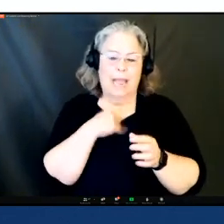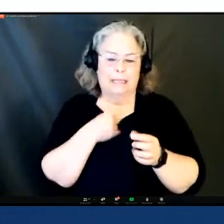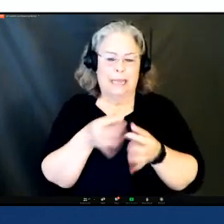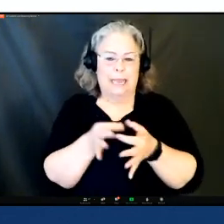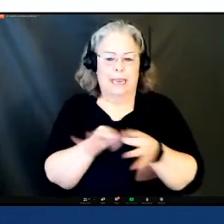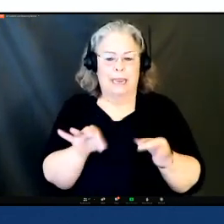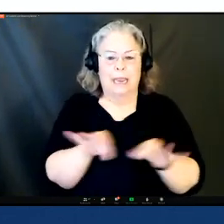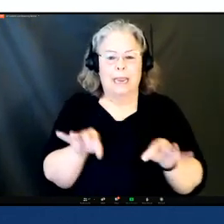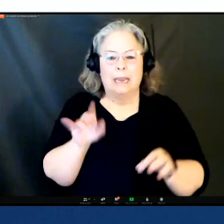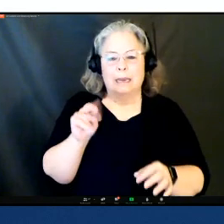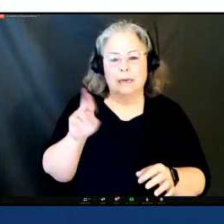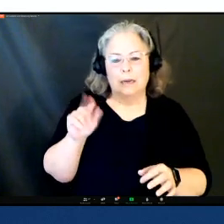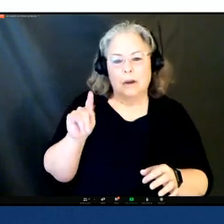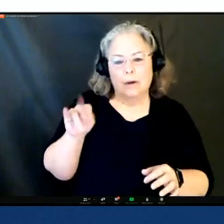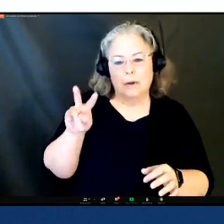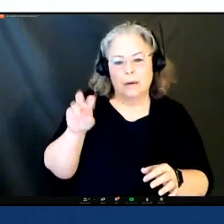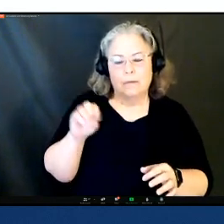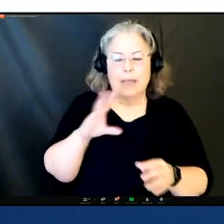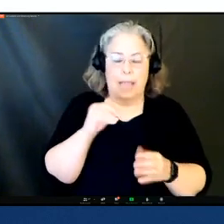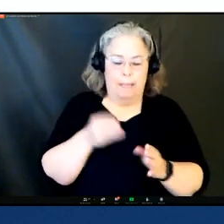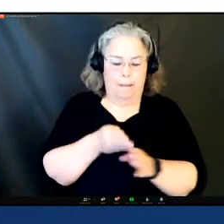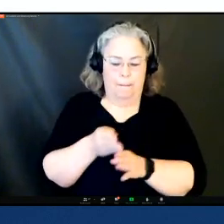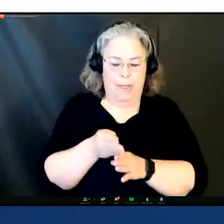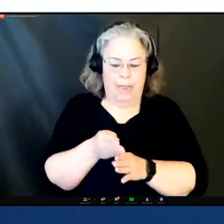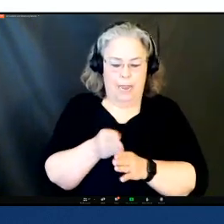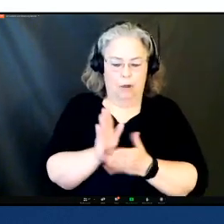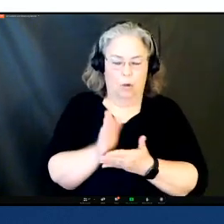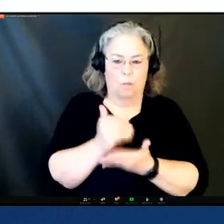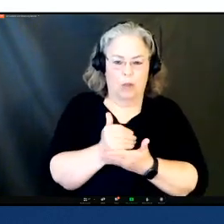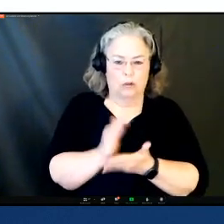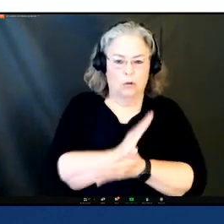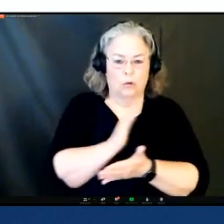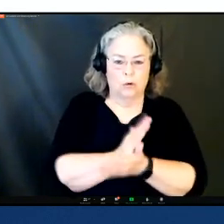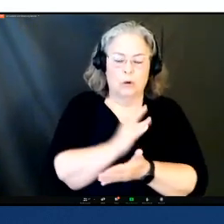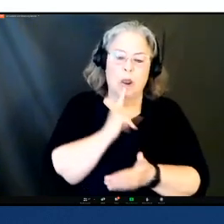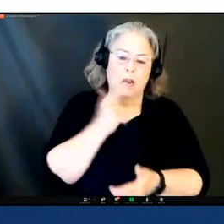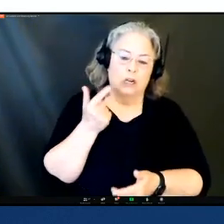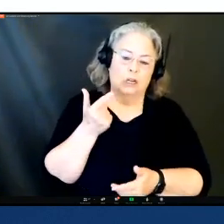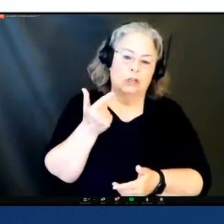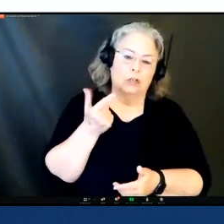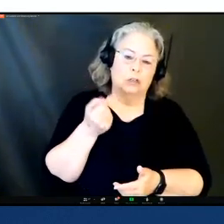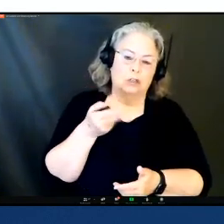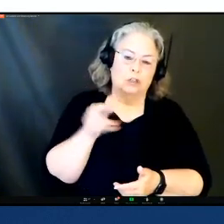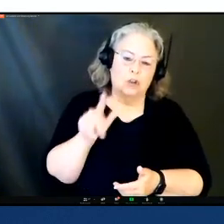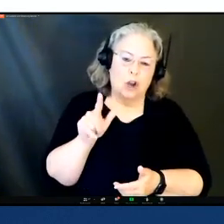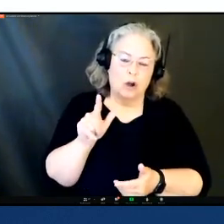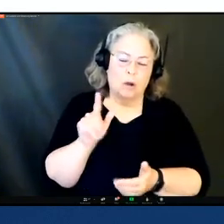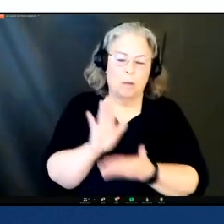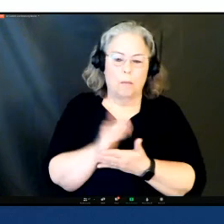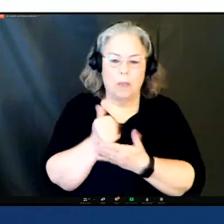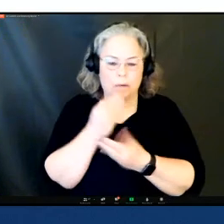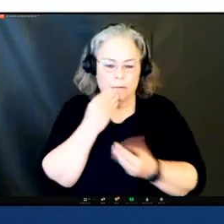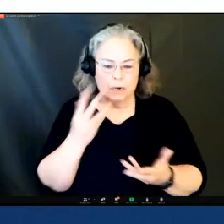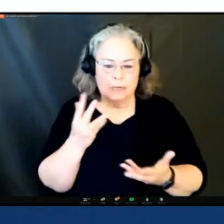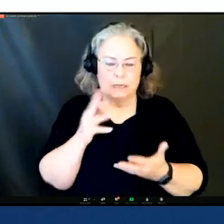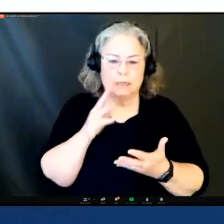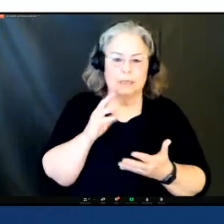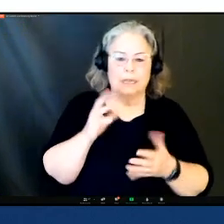and the main budget document, including a section on general budget information. The summary schedule is required by the County Budget Act,